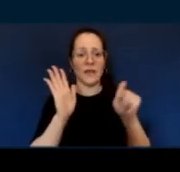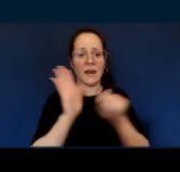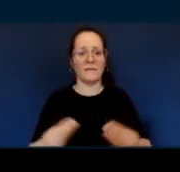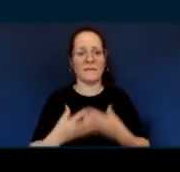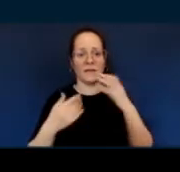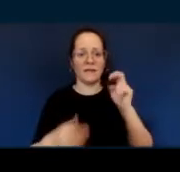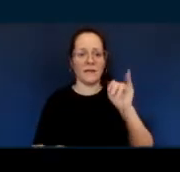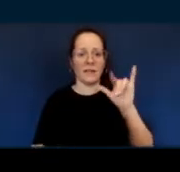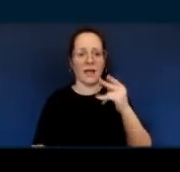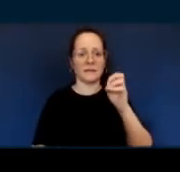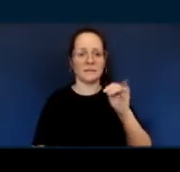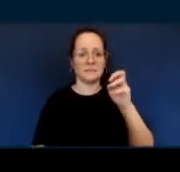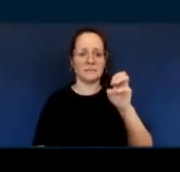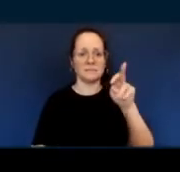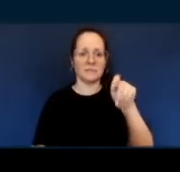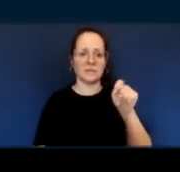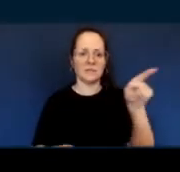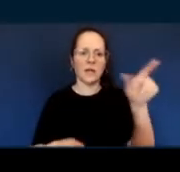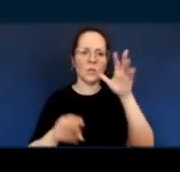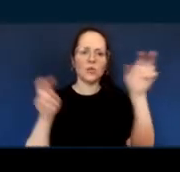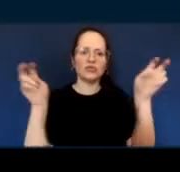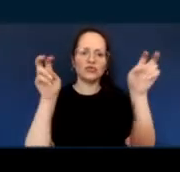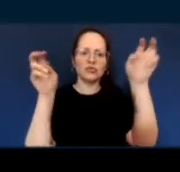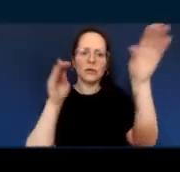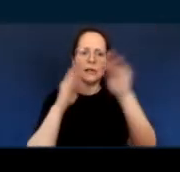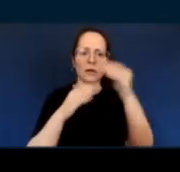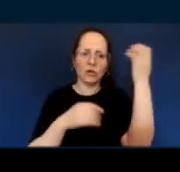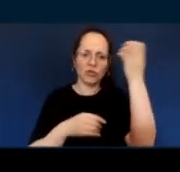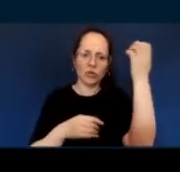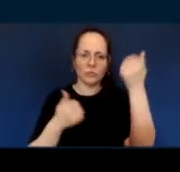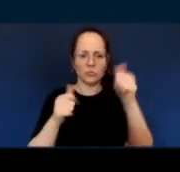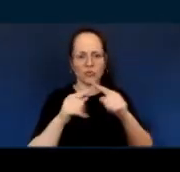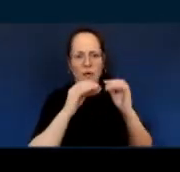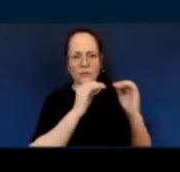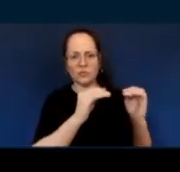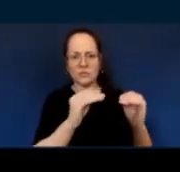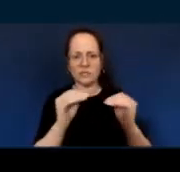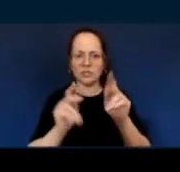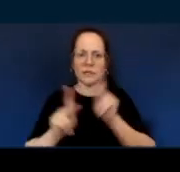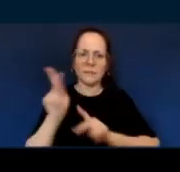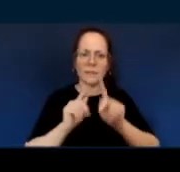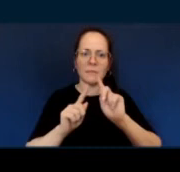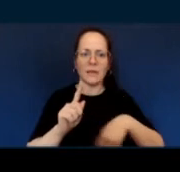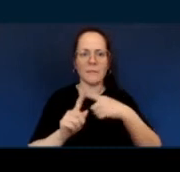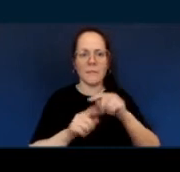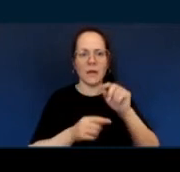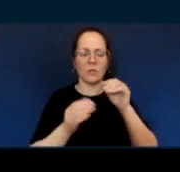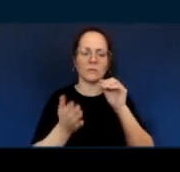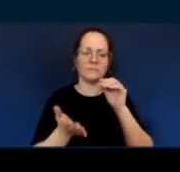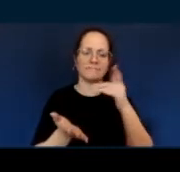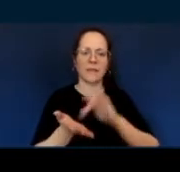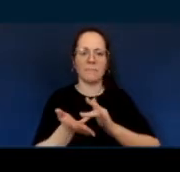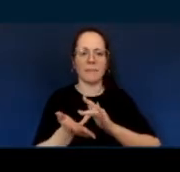GO ON TOUR IN EUROPE IN THE NAME OF EDUCATION AND REFINEMENT AND THE ESSENTIAL PART OF THAT TOUR WAS VISITING ILLEGALSING THE